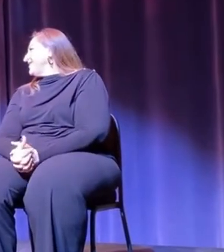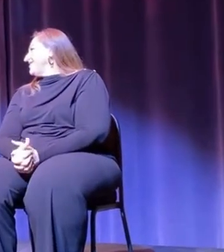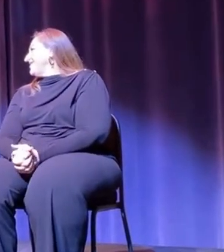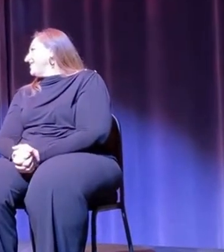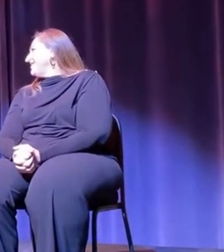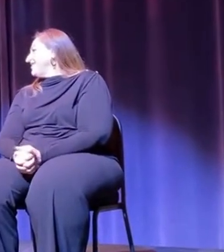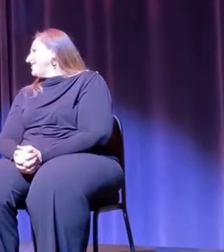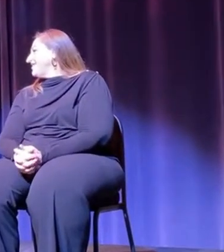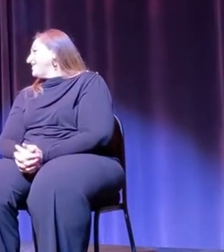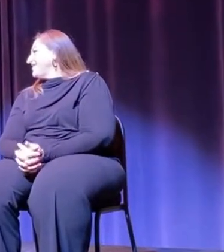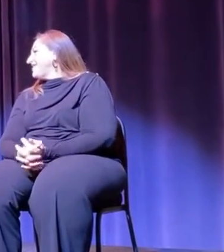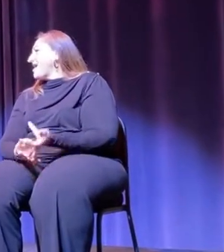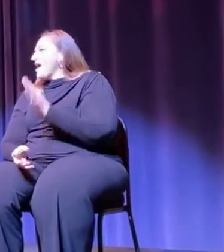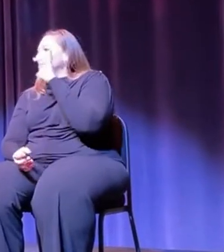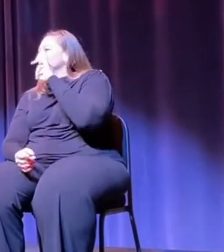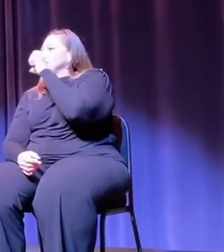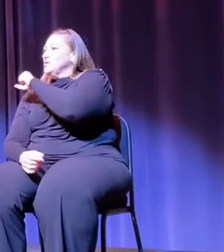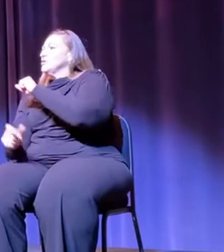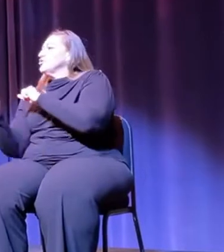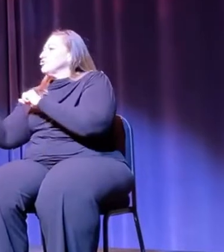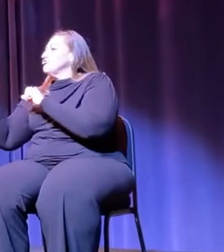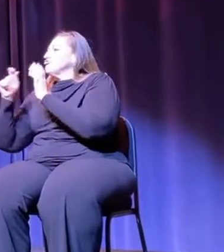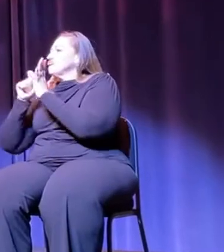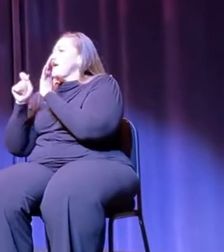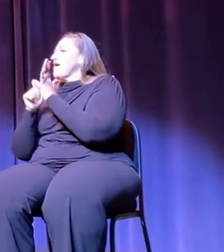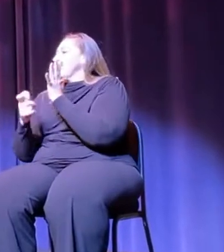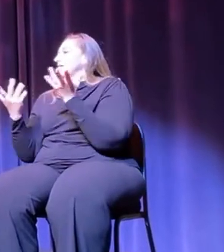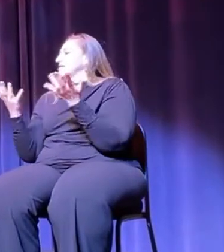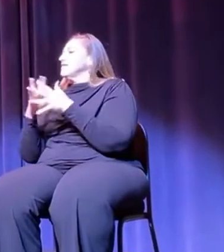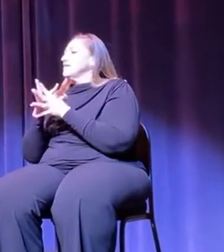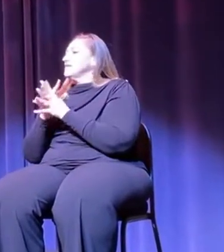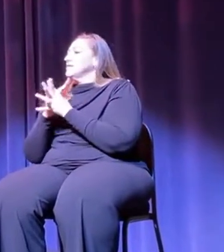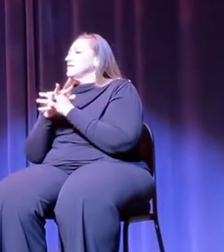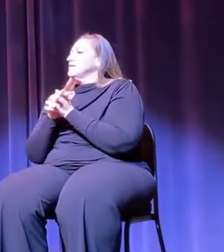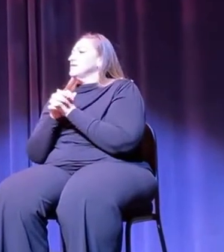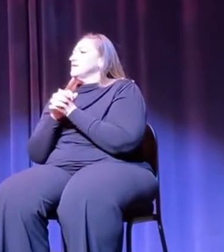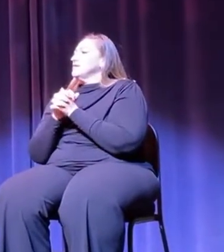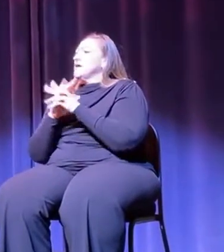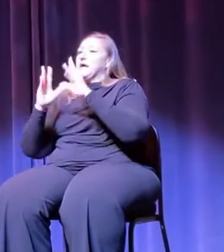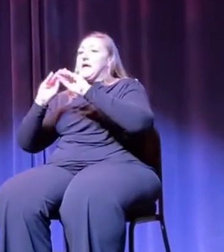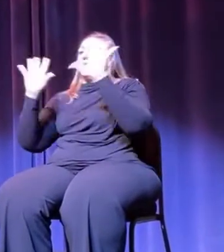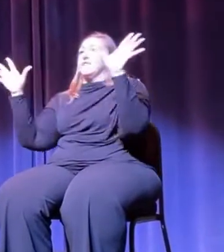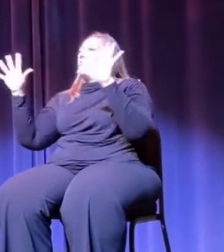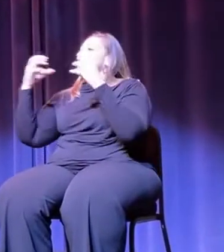I'm assuming you write and so maybe getting clear about what your values are